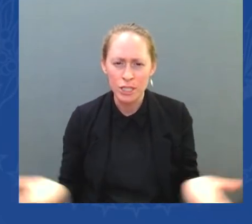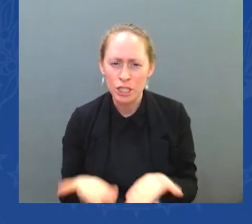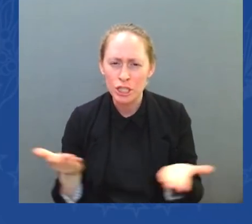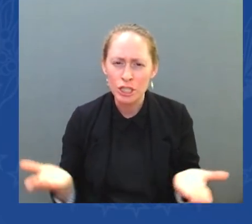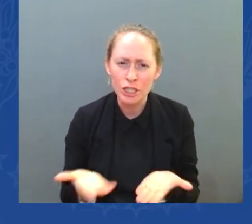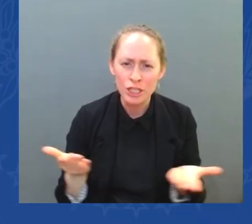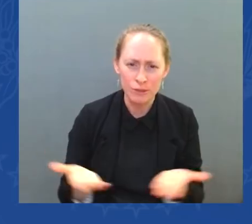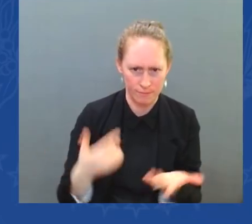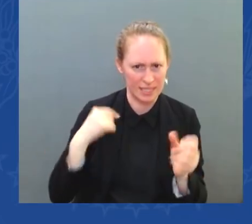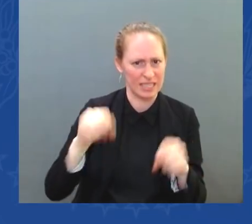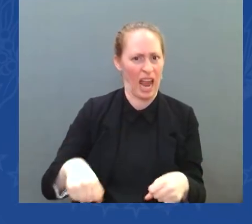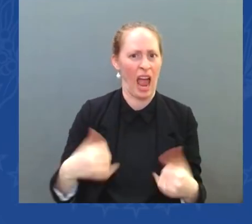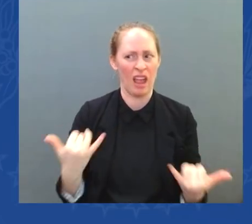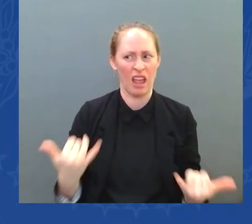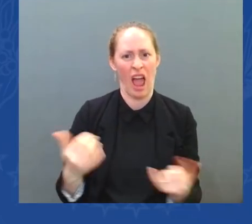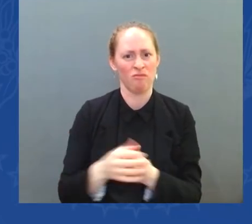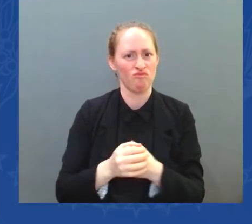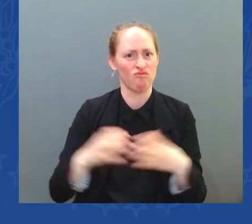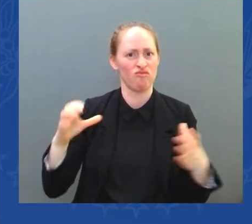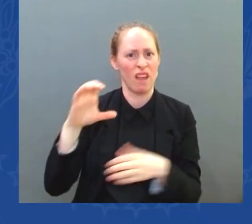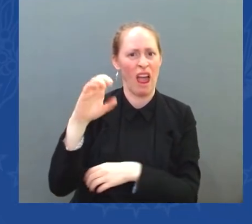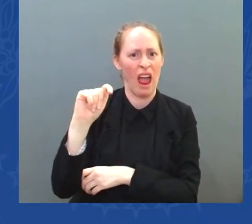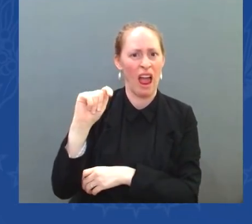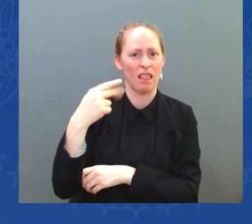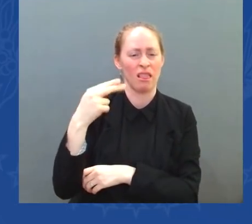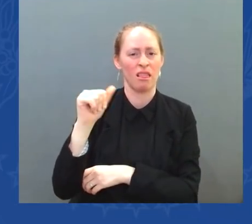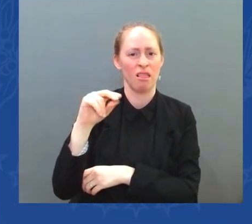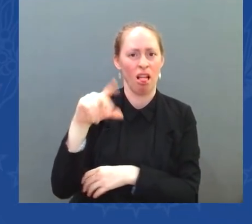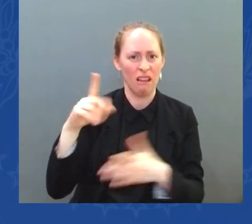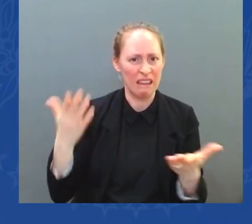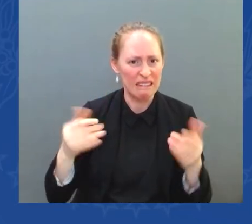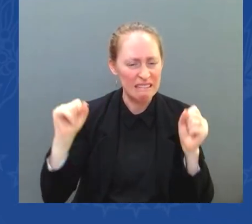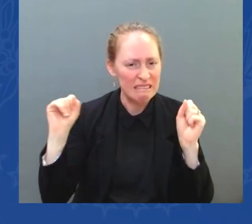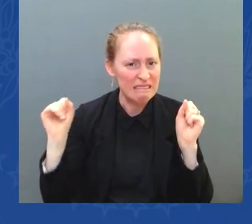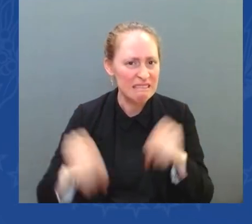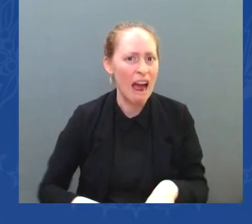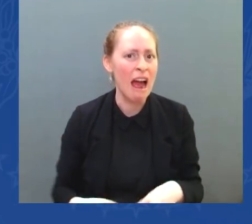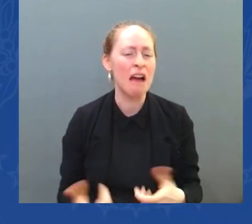When you have a choice, you have competition; when you have competition, you have better prices.